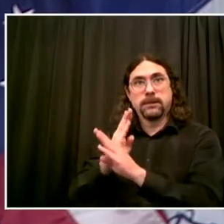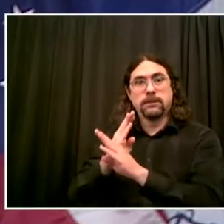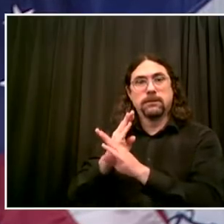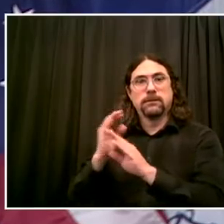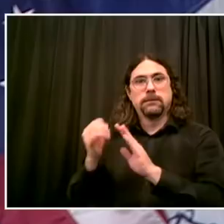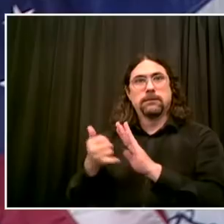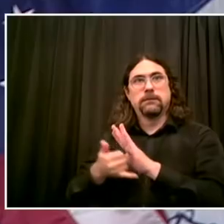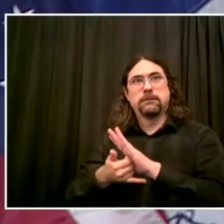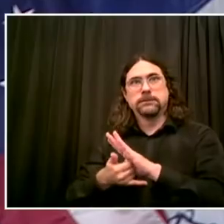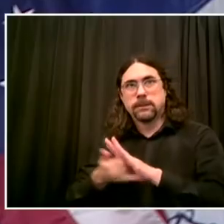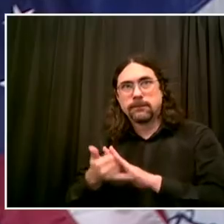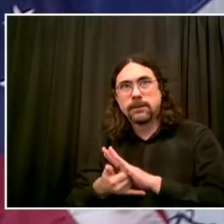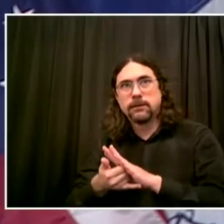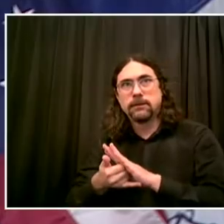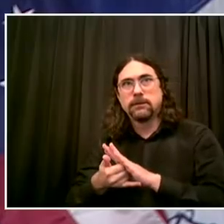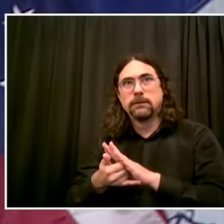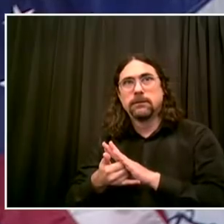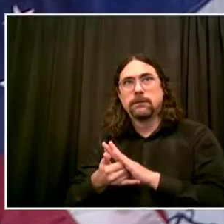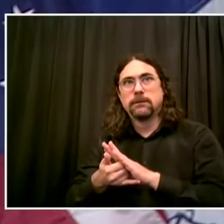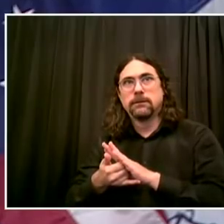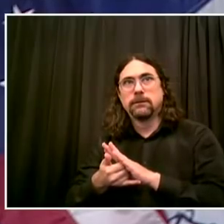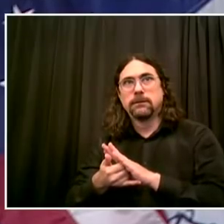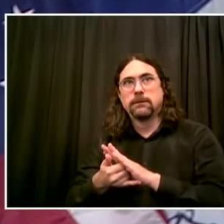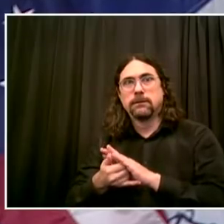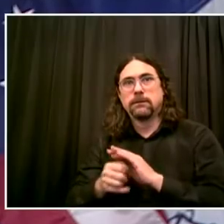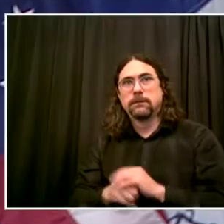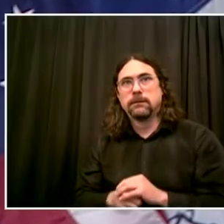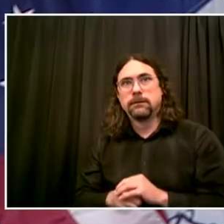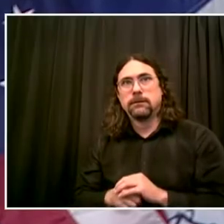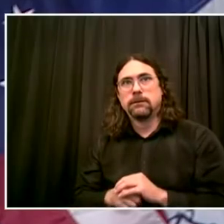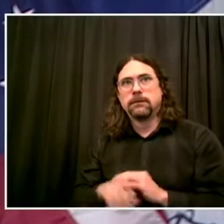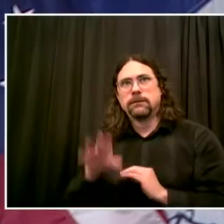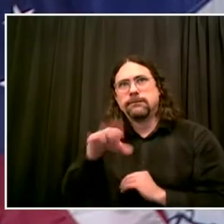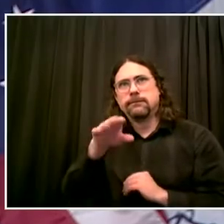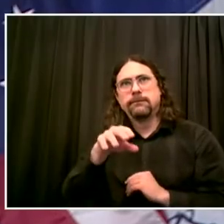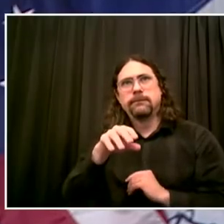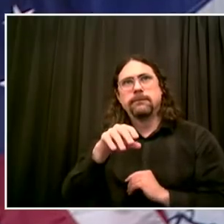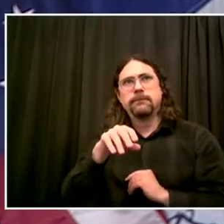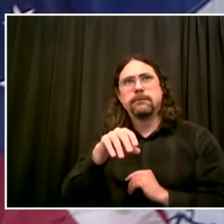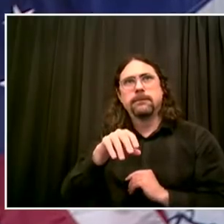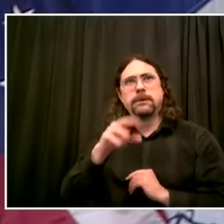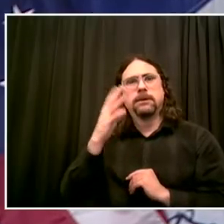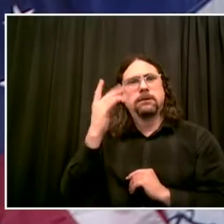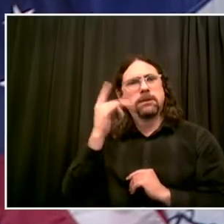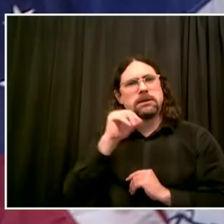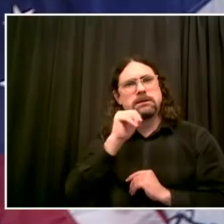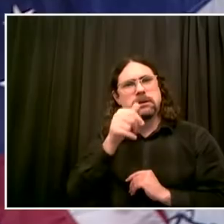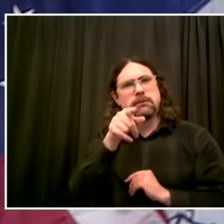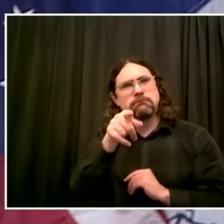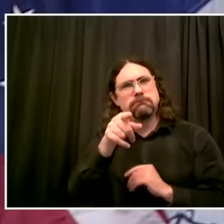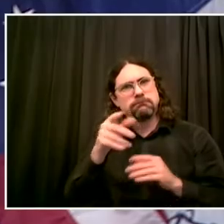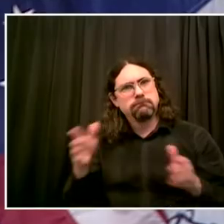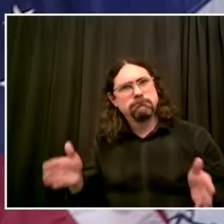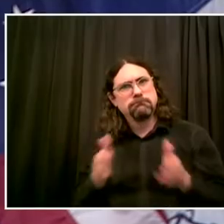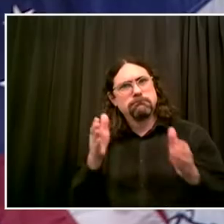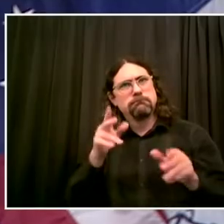IT WOULD HURT THE ESSENTIAL WORKERS THEY